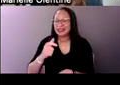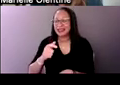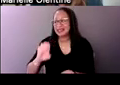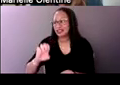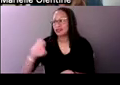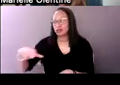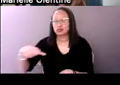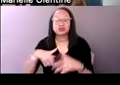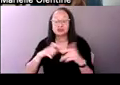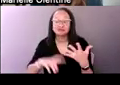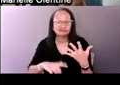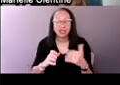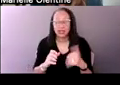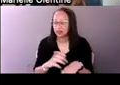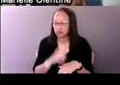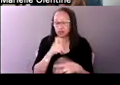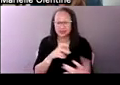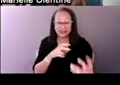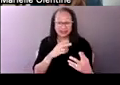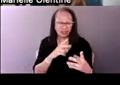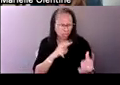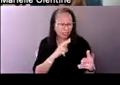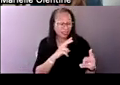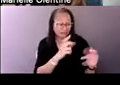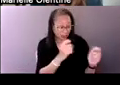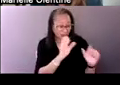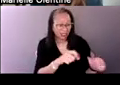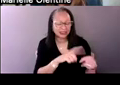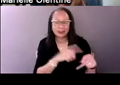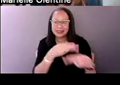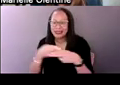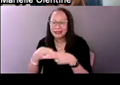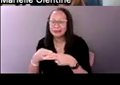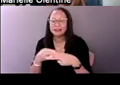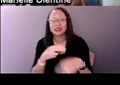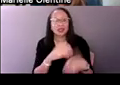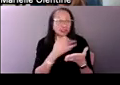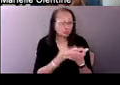can't figure out -- so basically, the idea of getting a comp is that you look up the festival that your